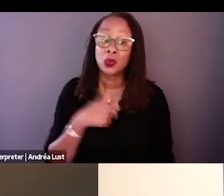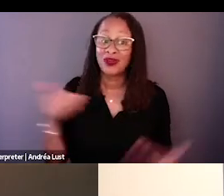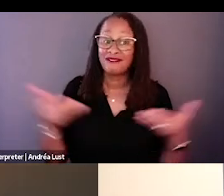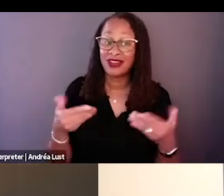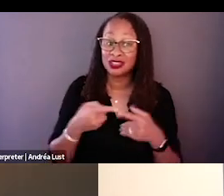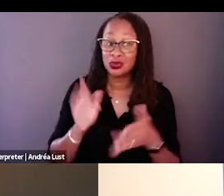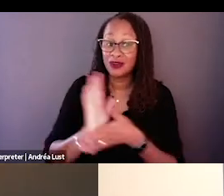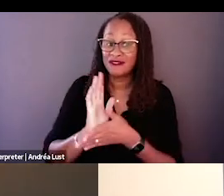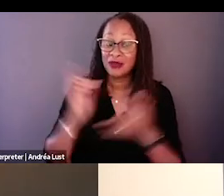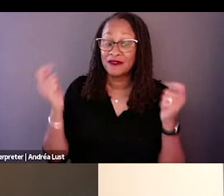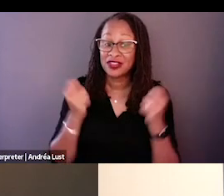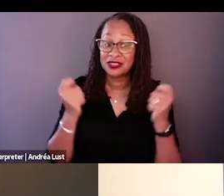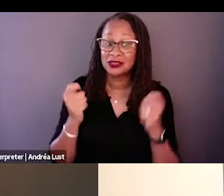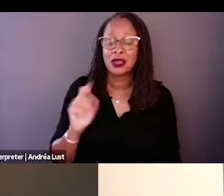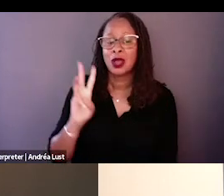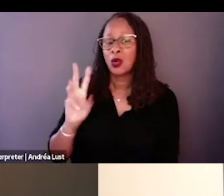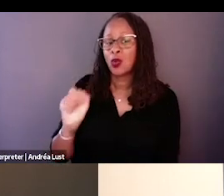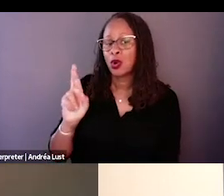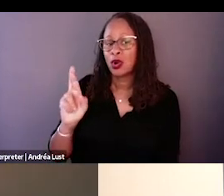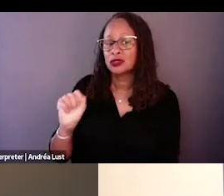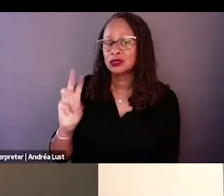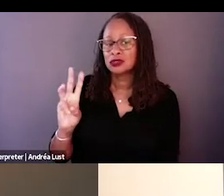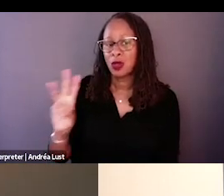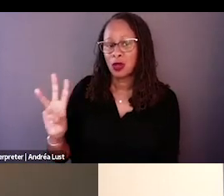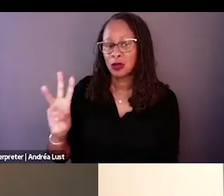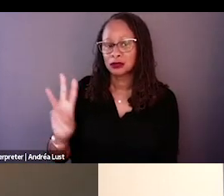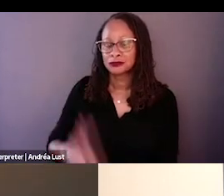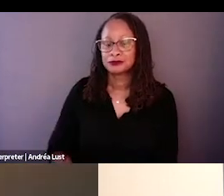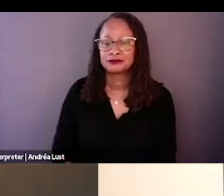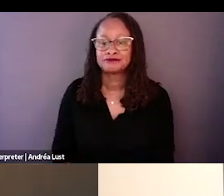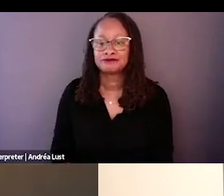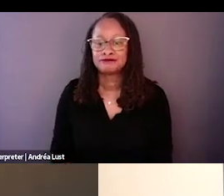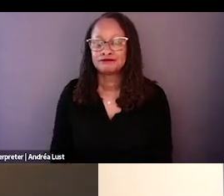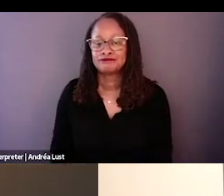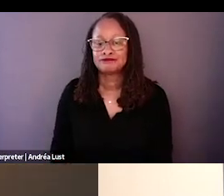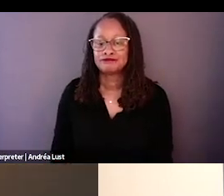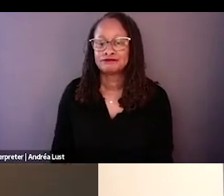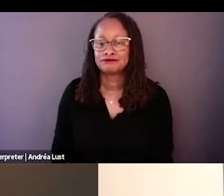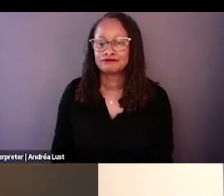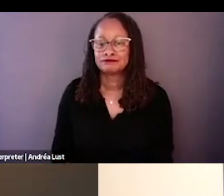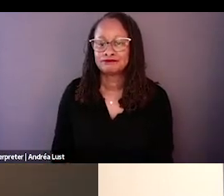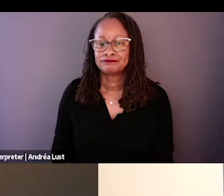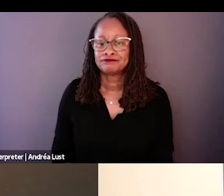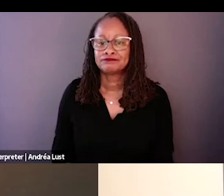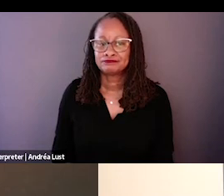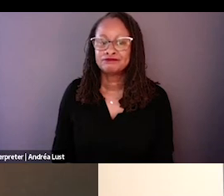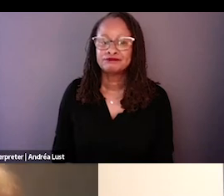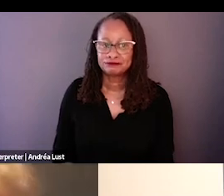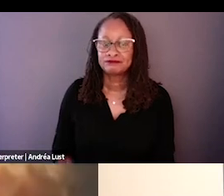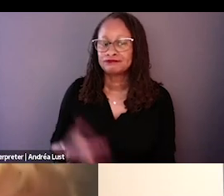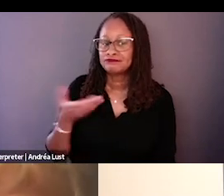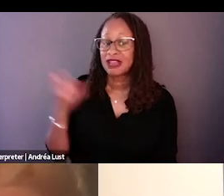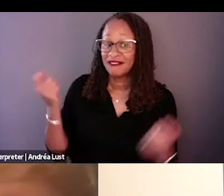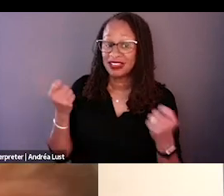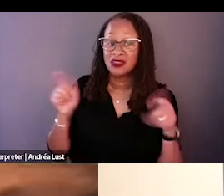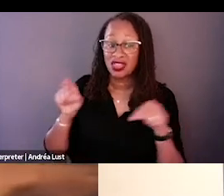That was amazing to show it there.